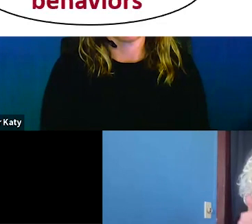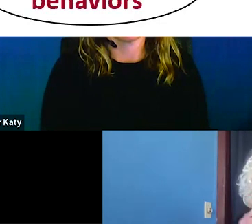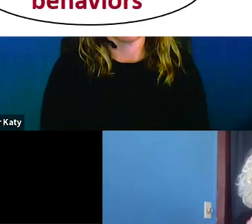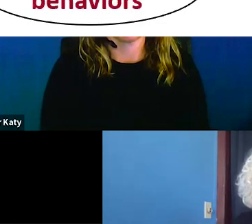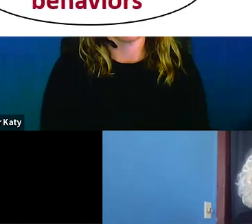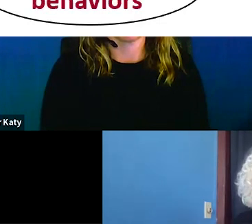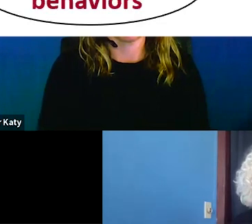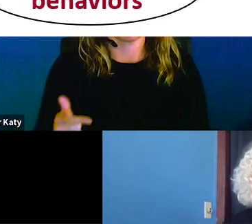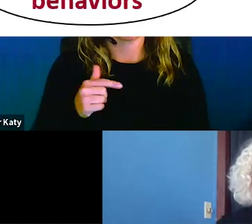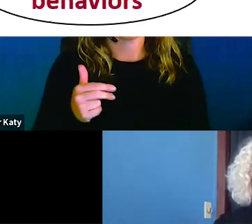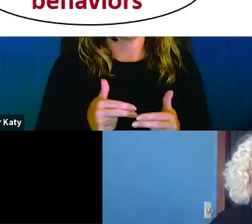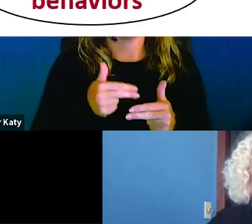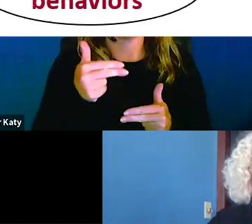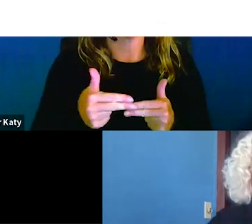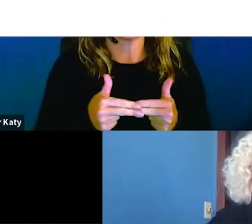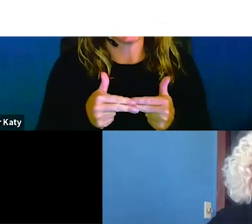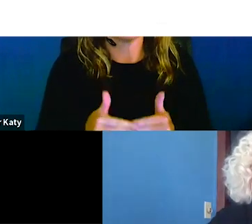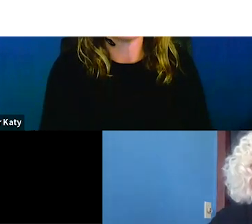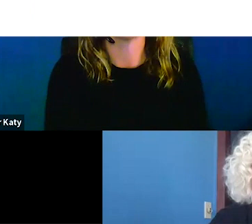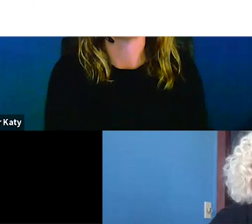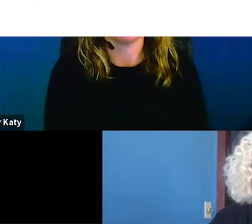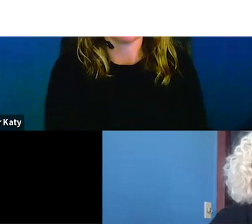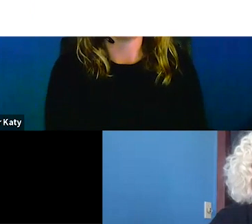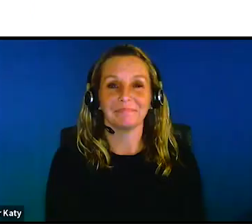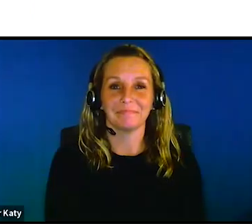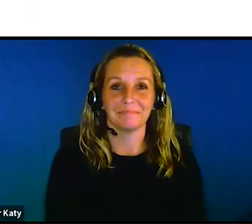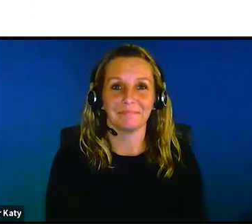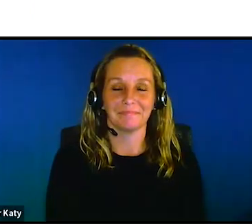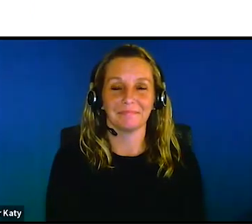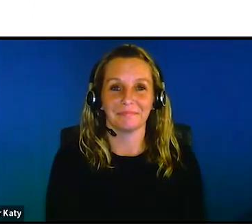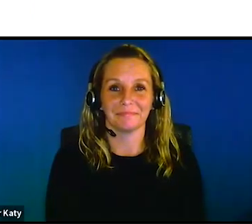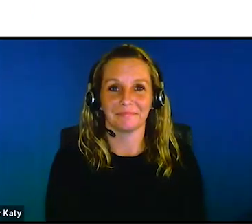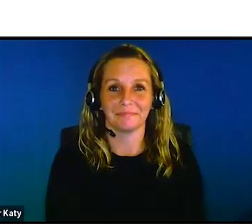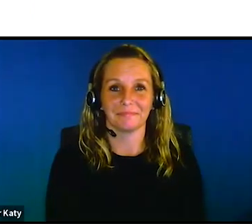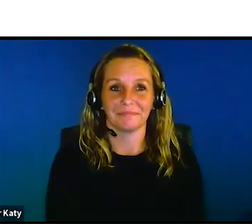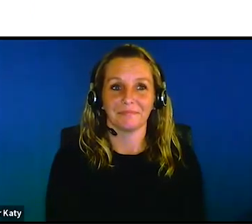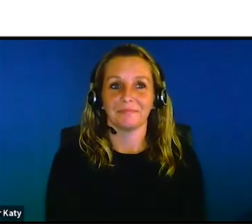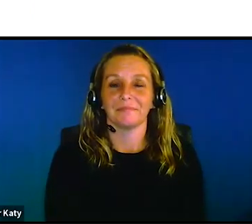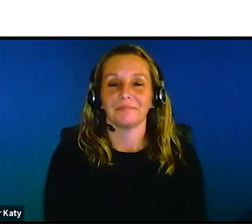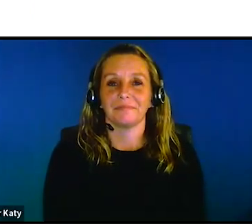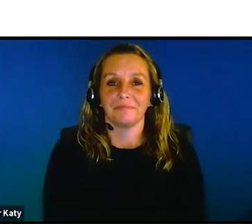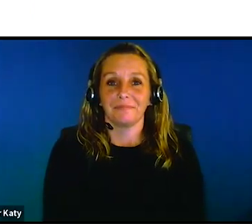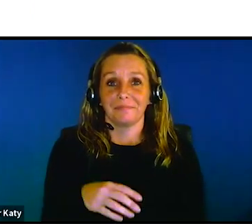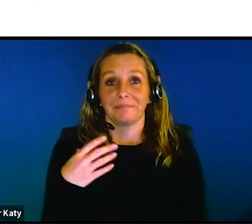Next slide. So culture informs